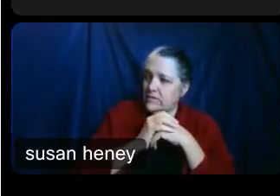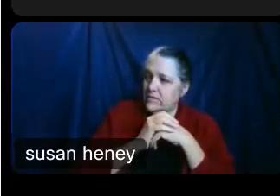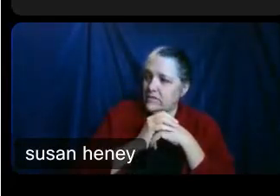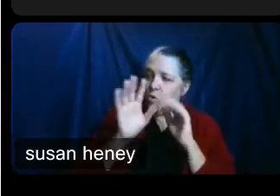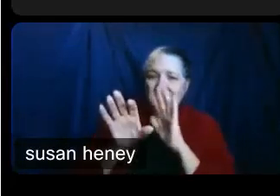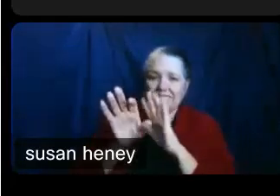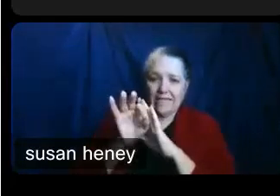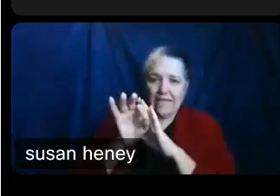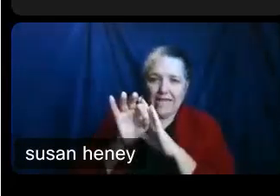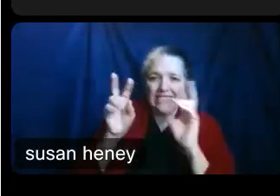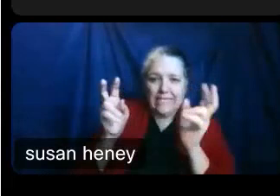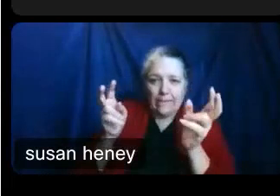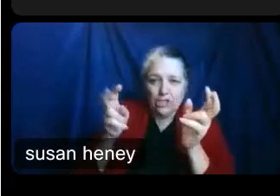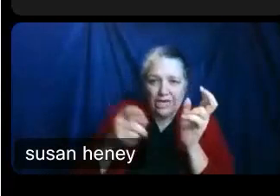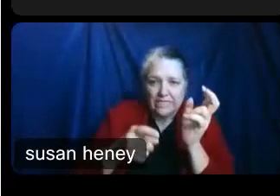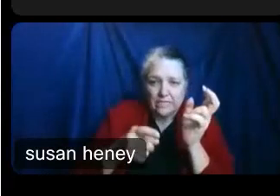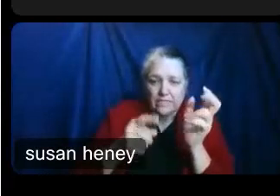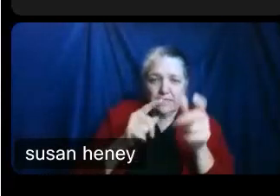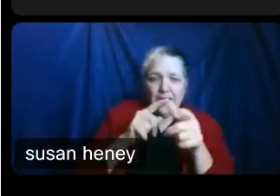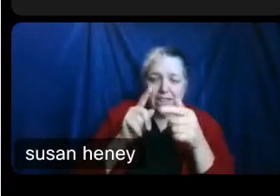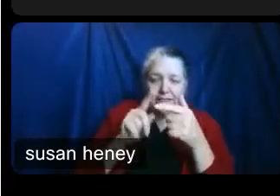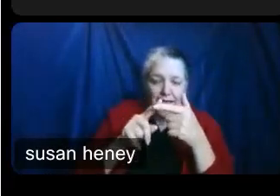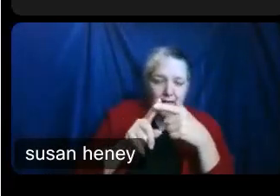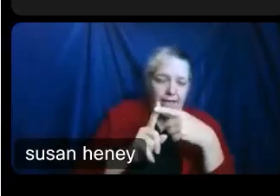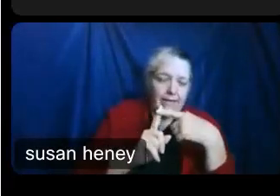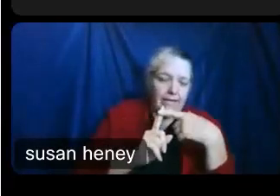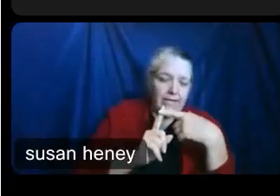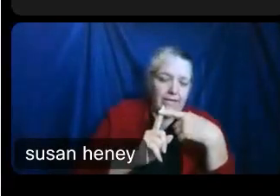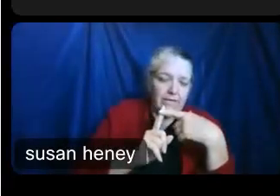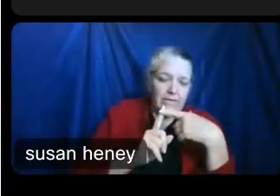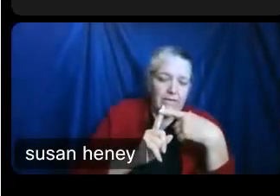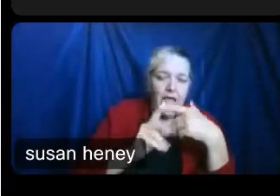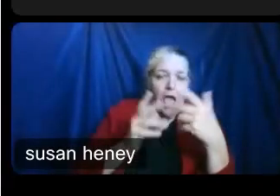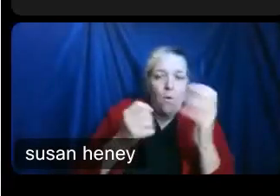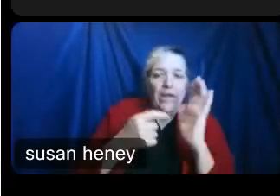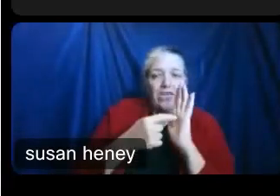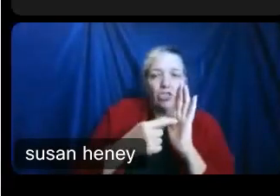subject table here instead. And I did want to show just a couple more features that are